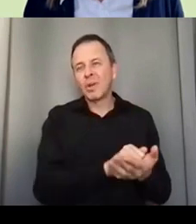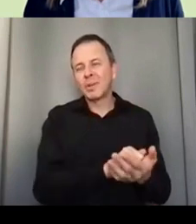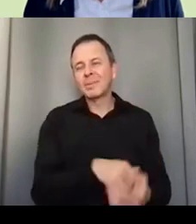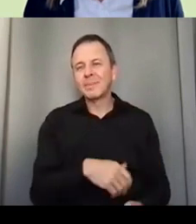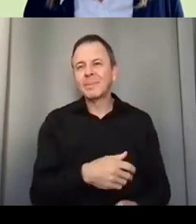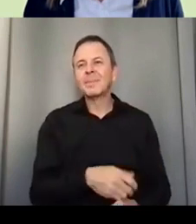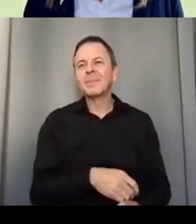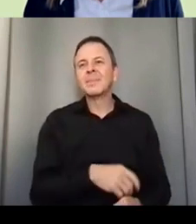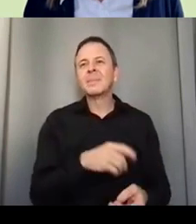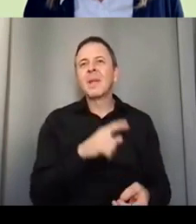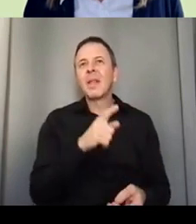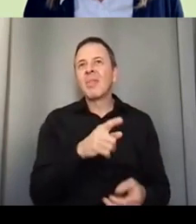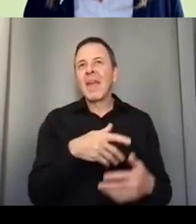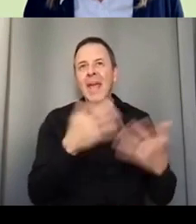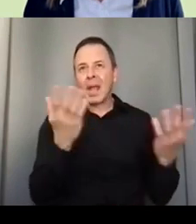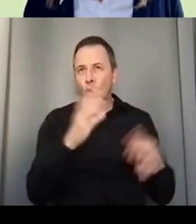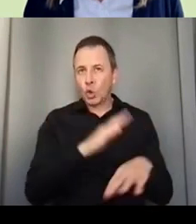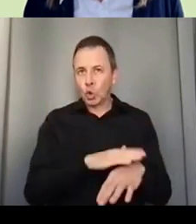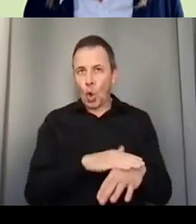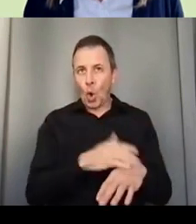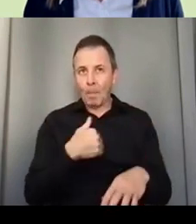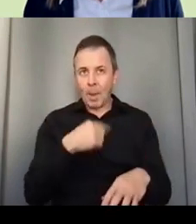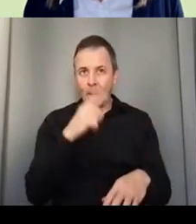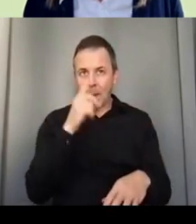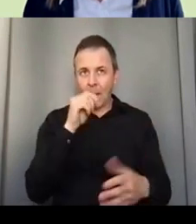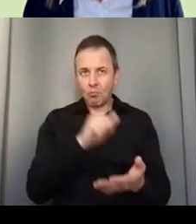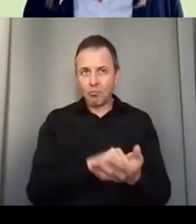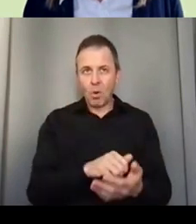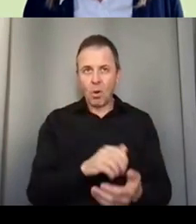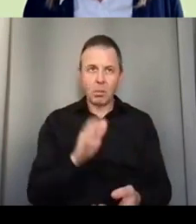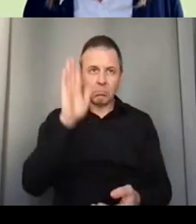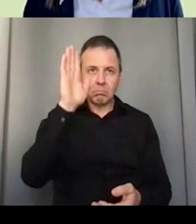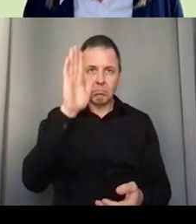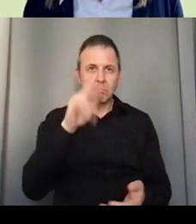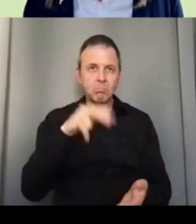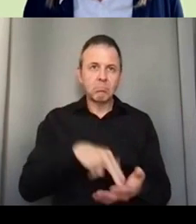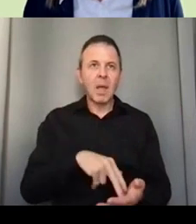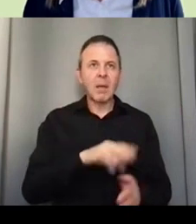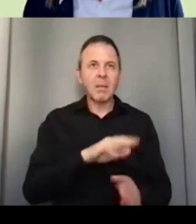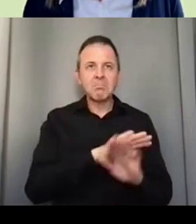within one of these meetings that's your time to express your needs don't